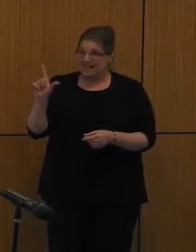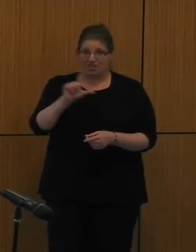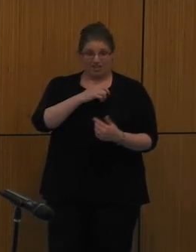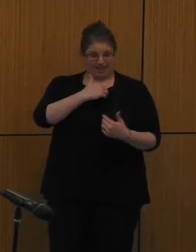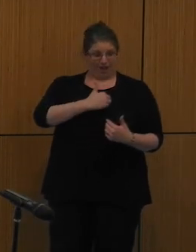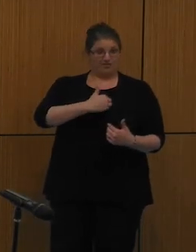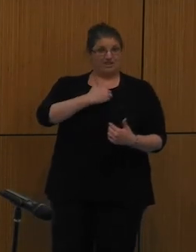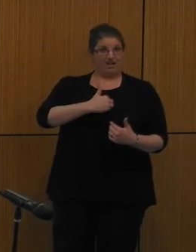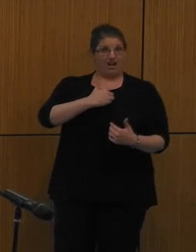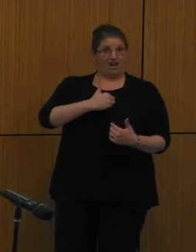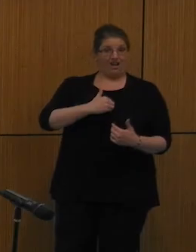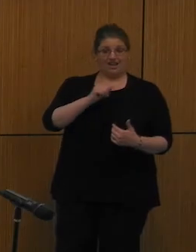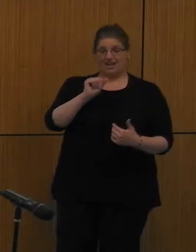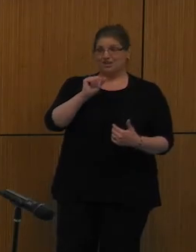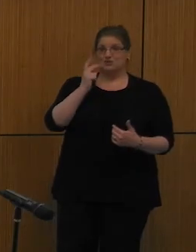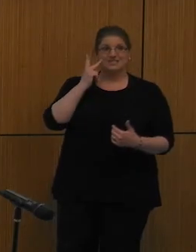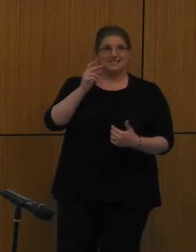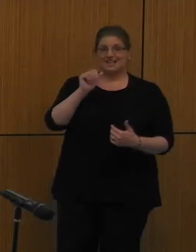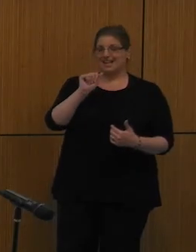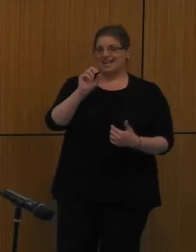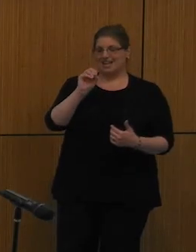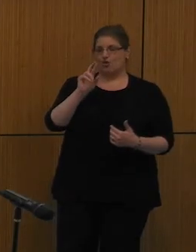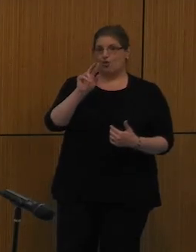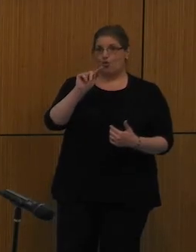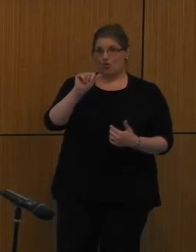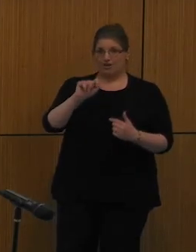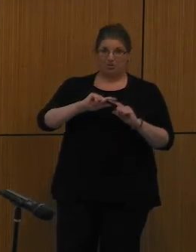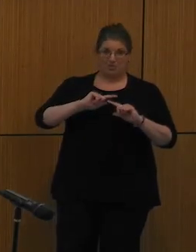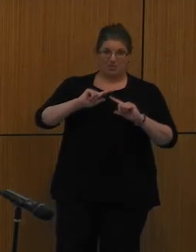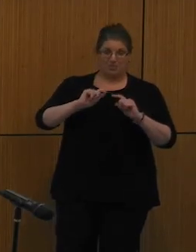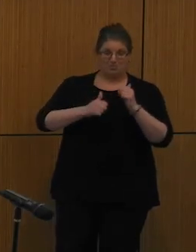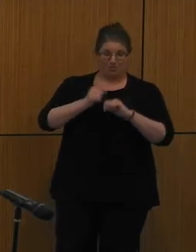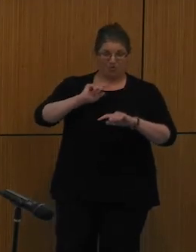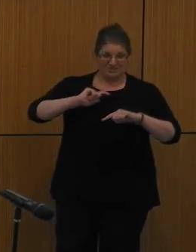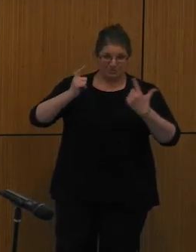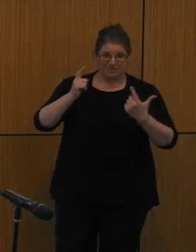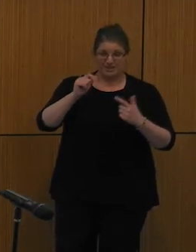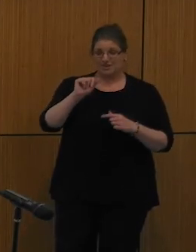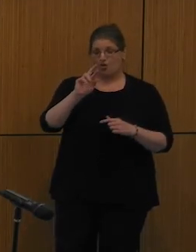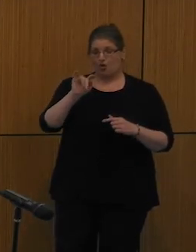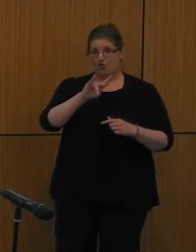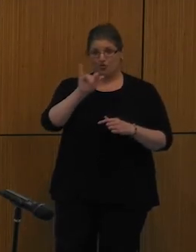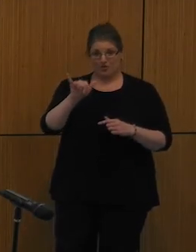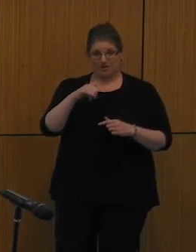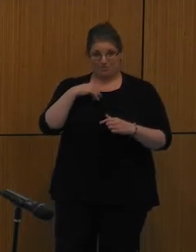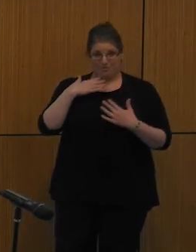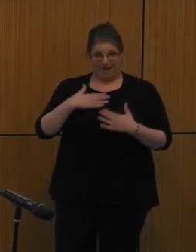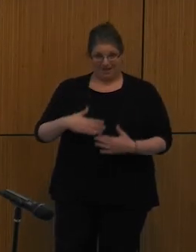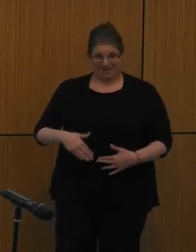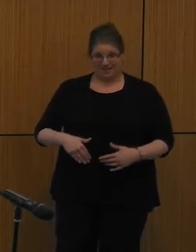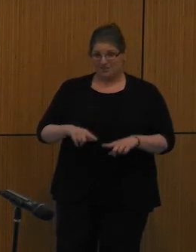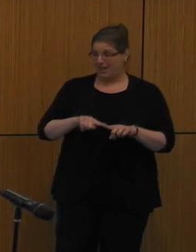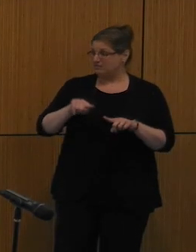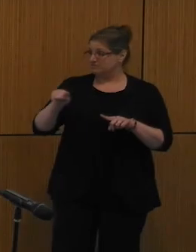There's the aorta, the biggest artery in the body. And right here, kind of running right on down. In between them is the left vagus nerve.